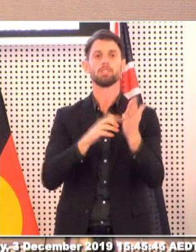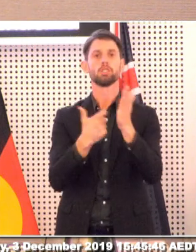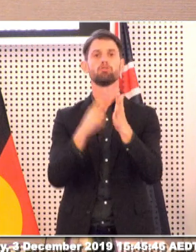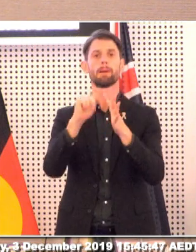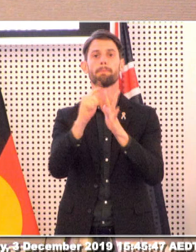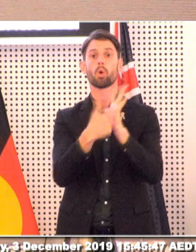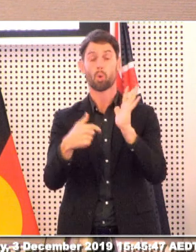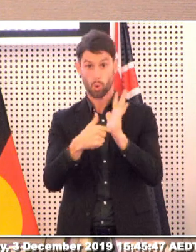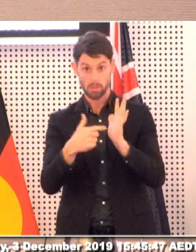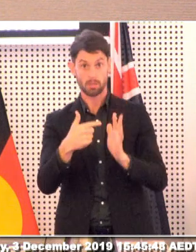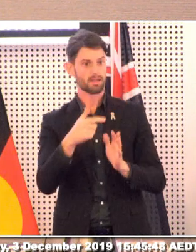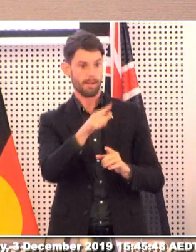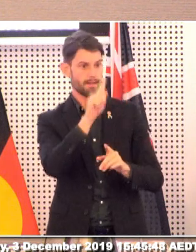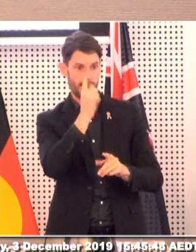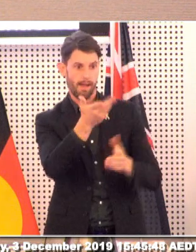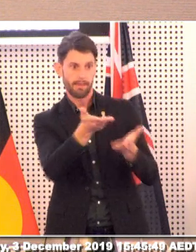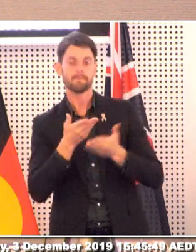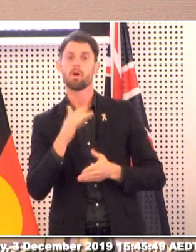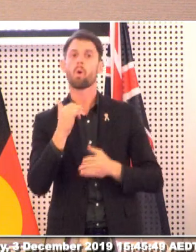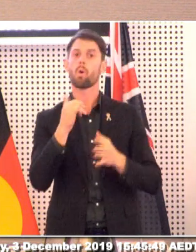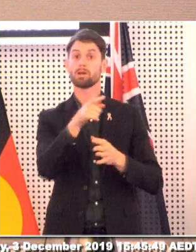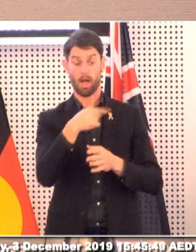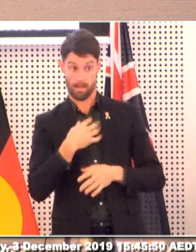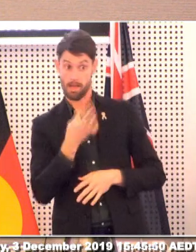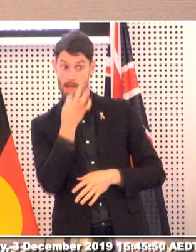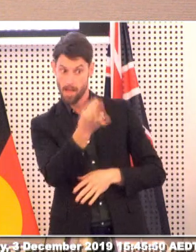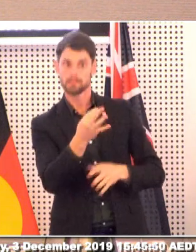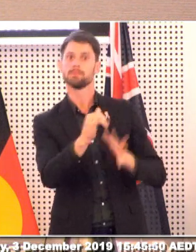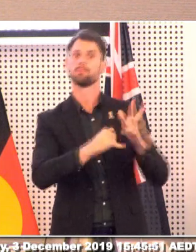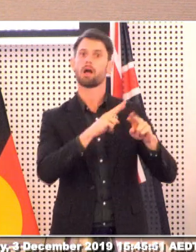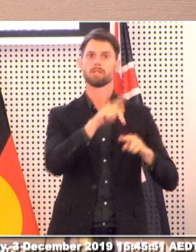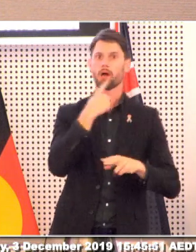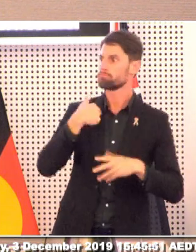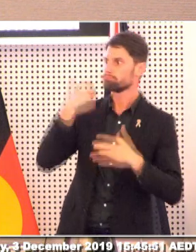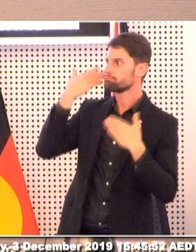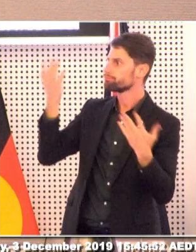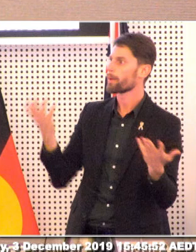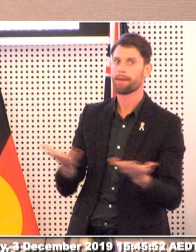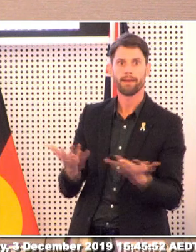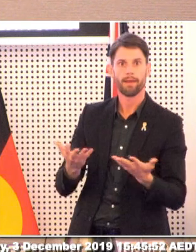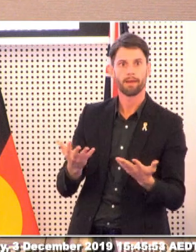The – there’s also to me a trend that some of the incidents that we think might be –